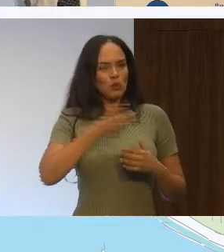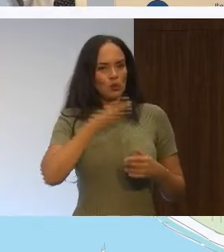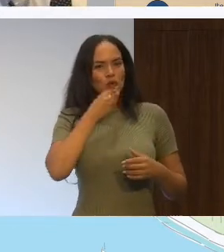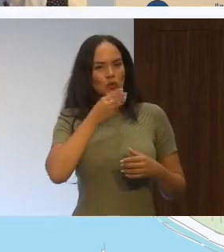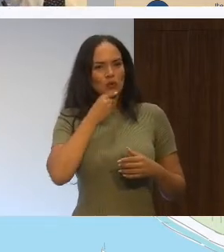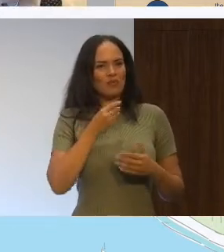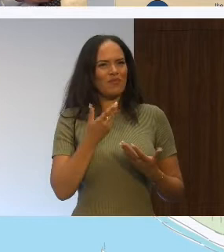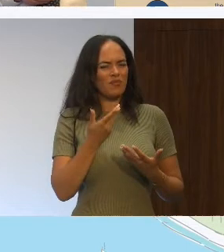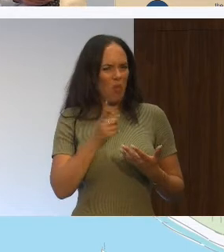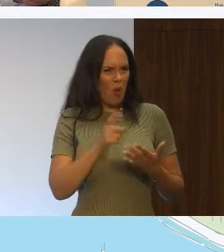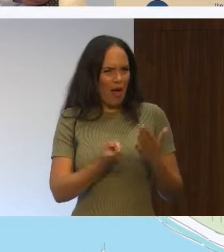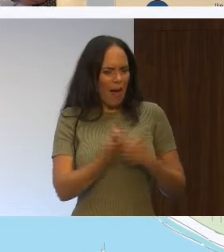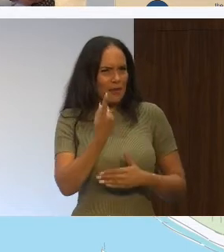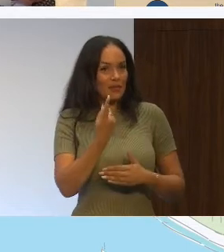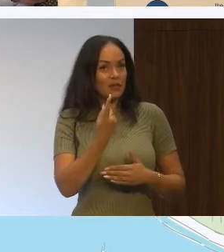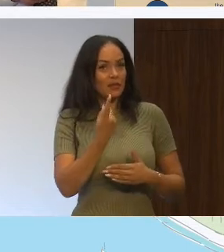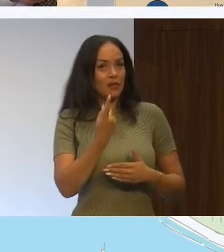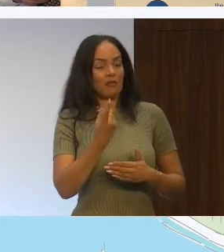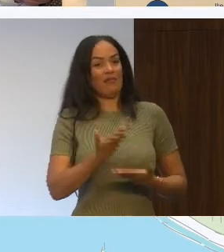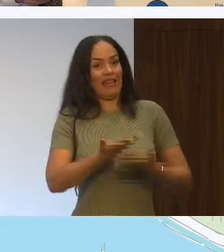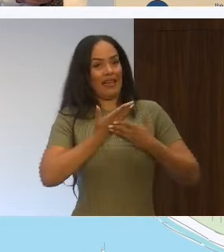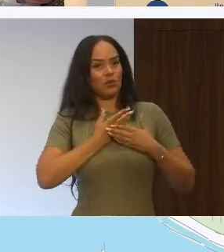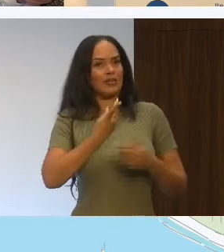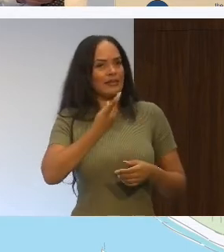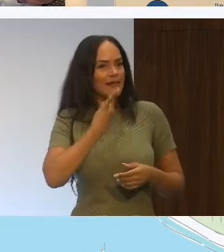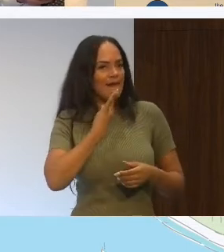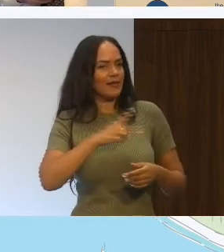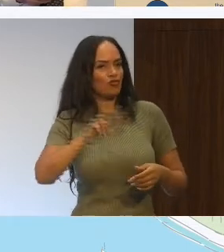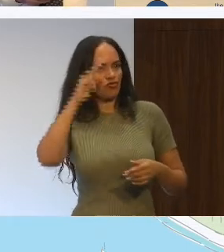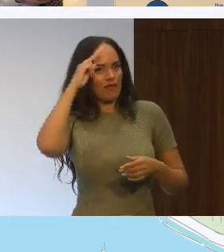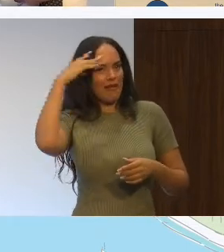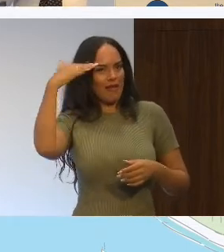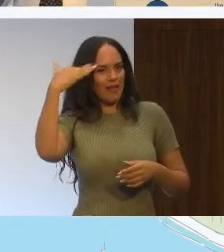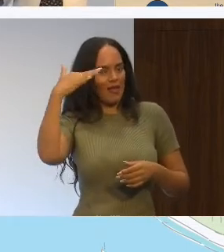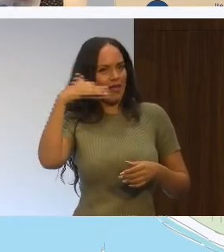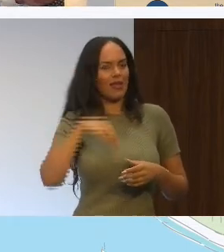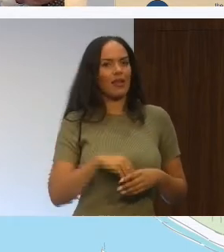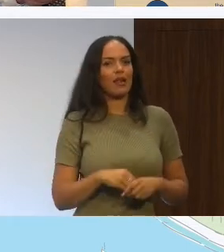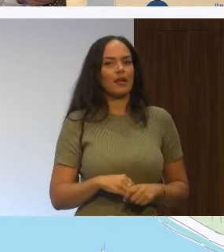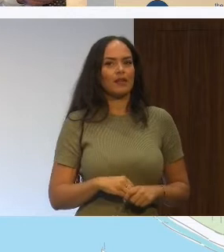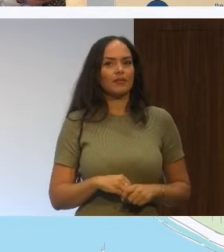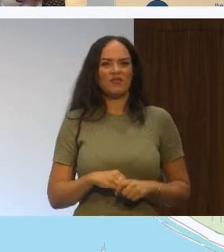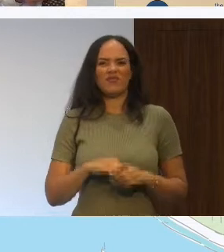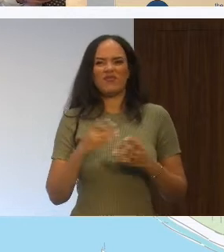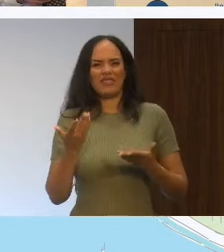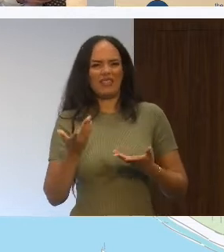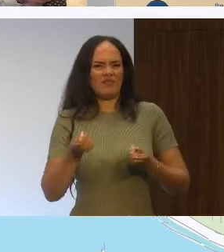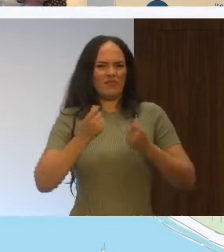by second headache? This is a headache which is caused by some other factor, whether or not it's, you know,